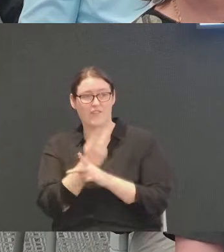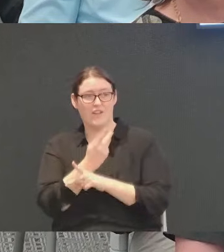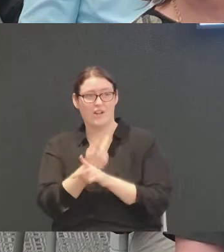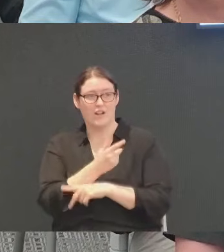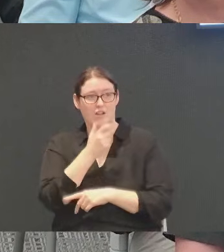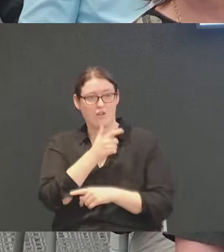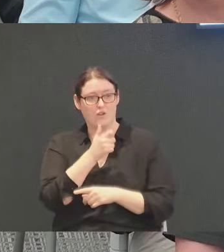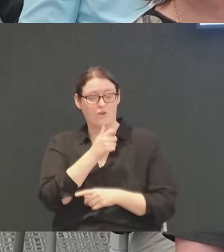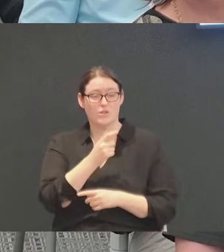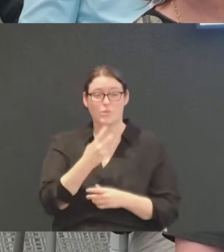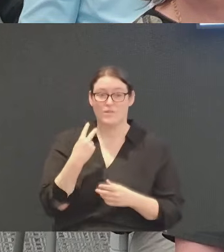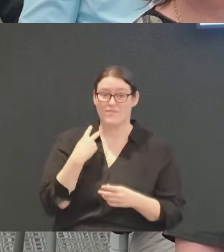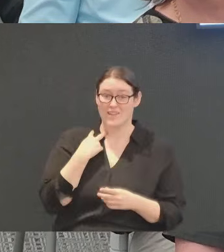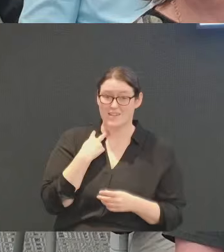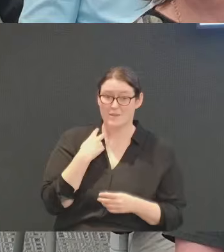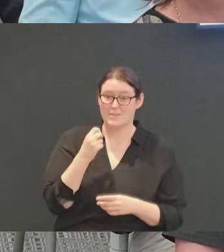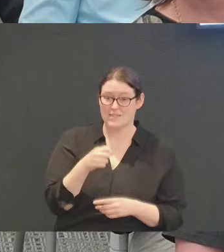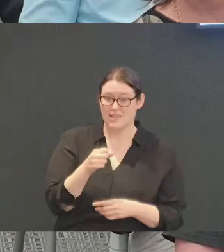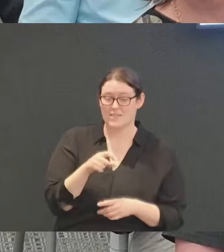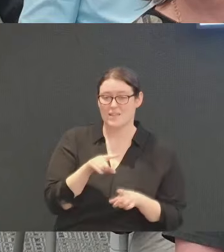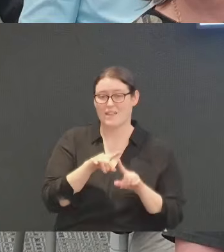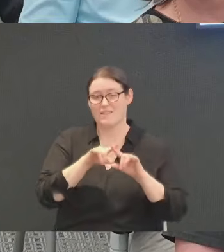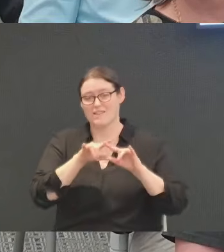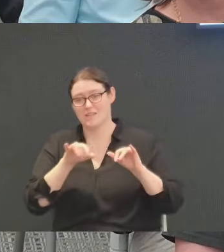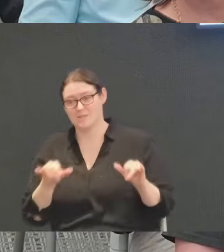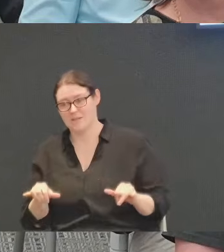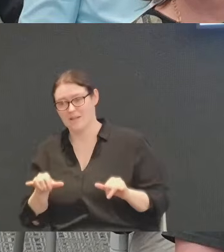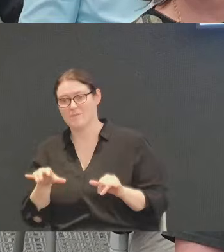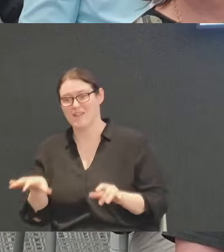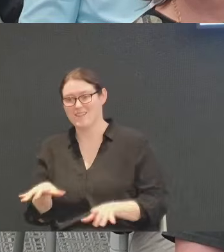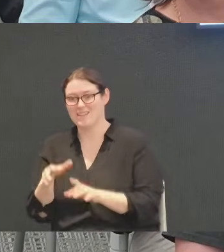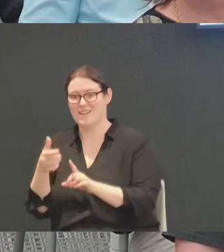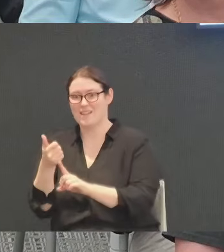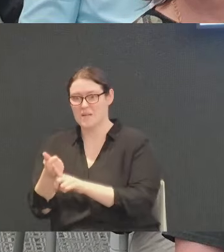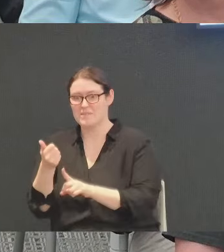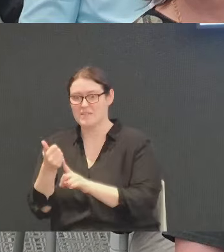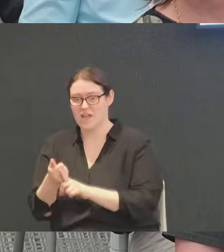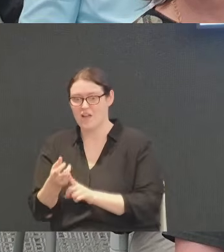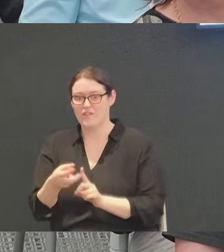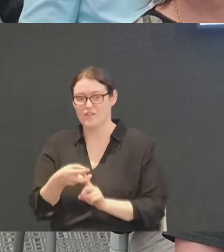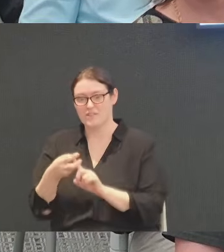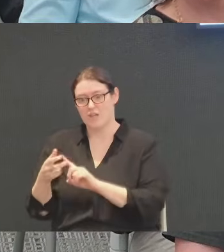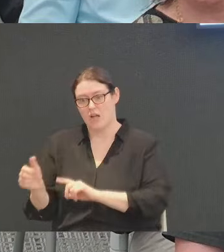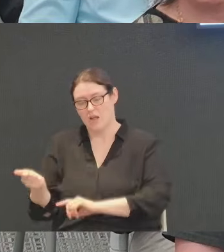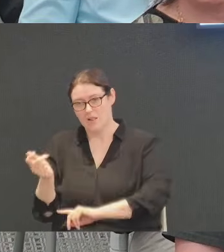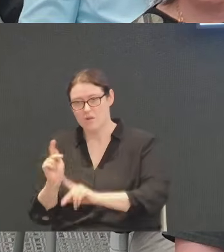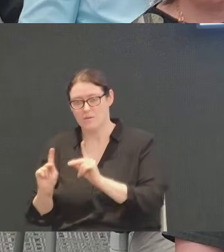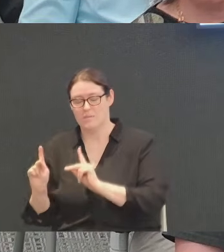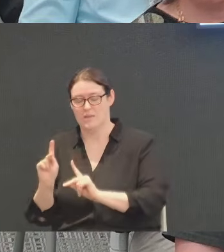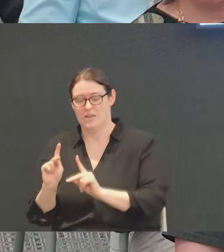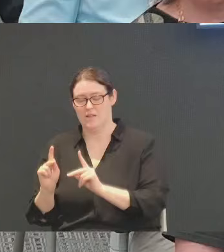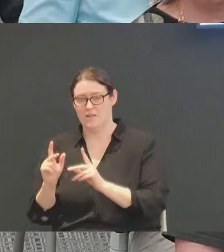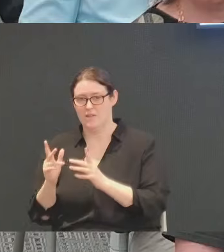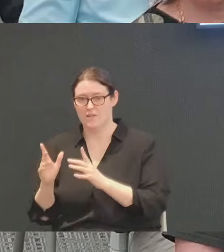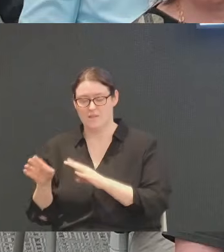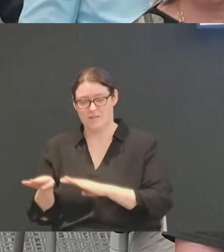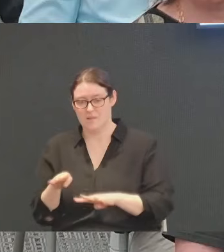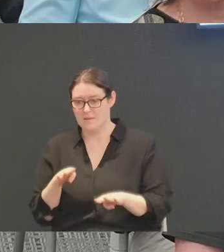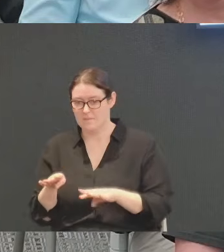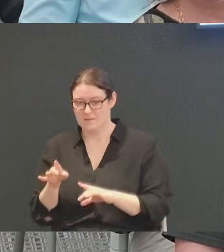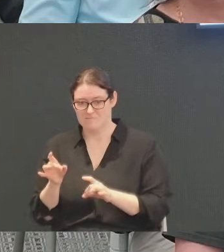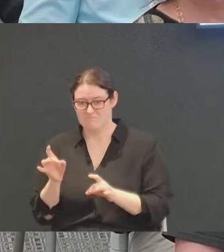victims of human trafficking but also repeated the same sadistic behaviors that I repeated